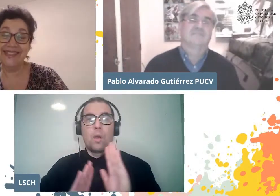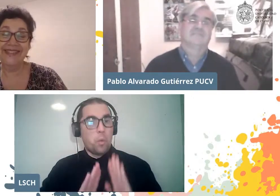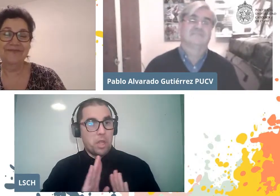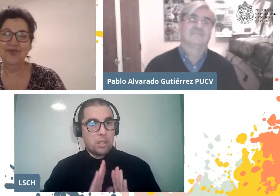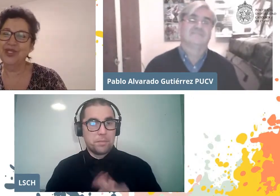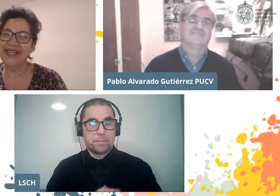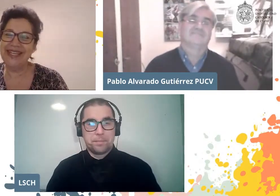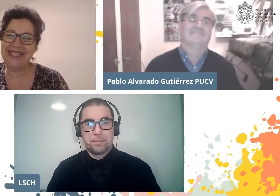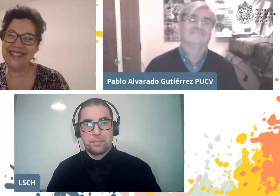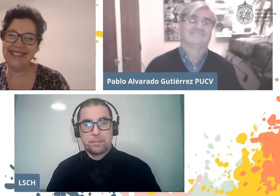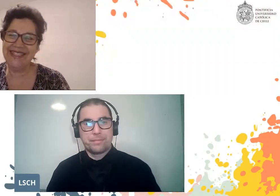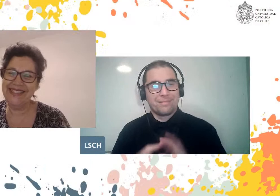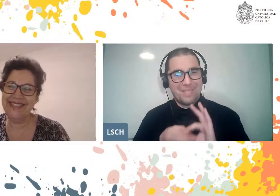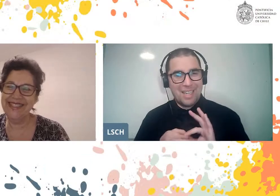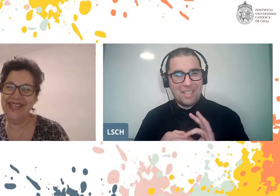That's right. Thank you very much.